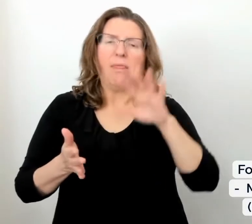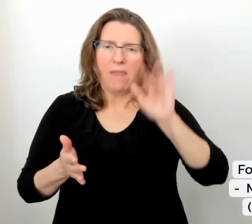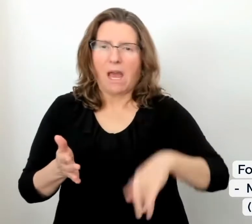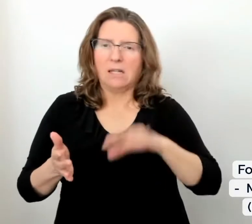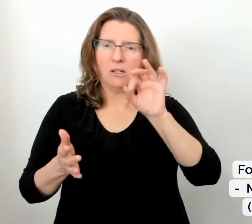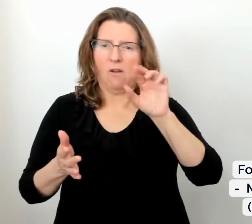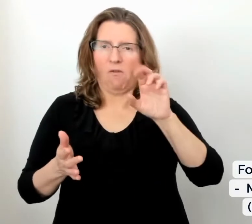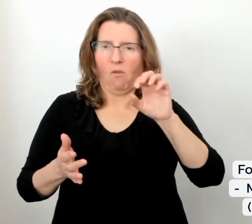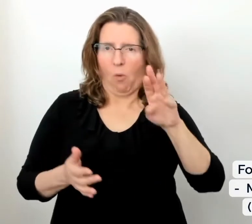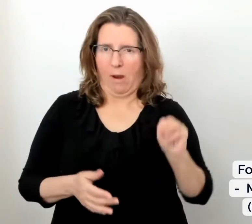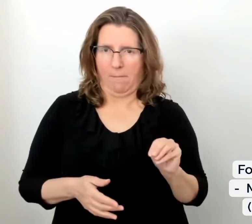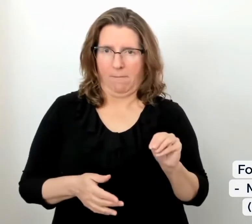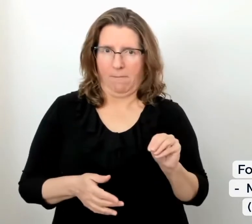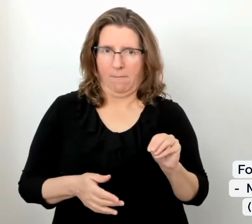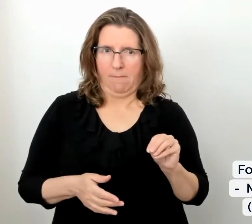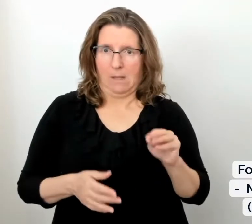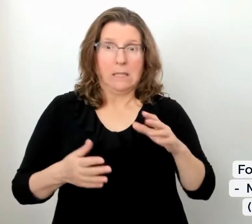That's the 'form' of the writing process.